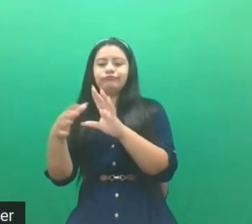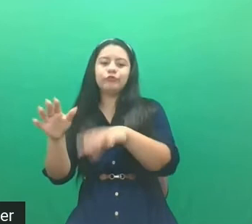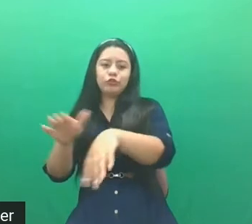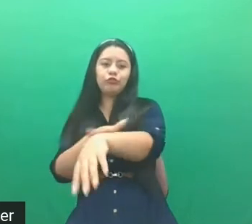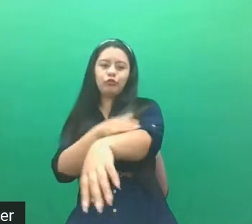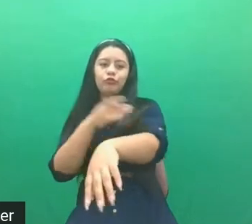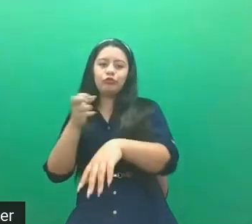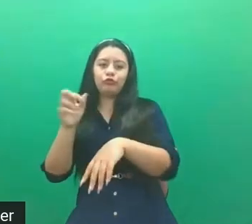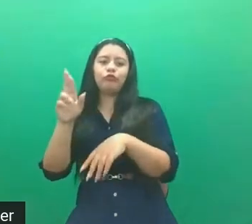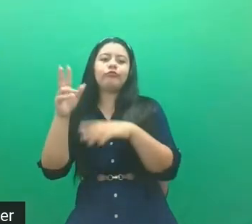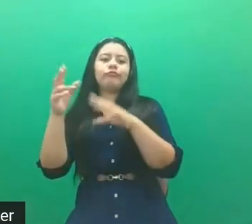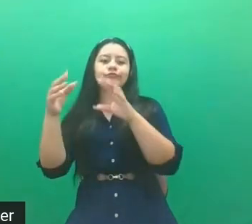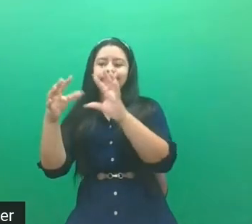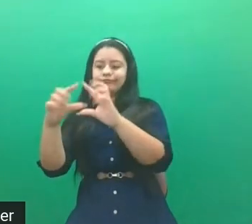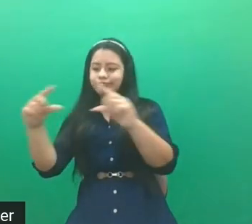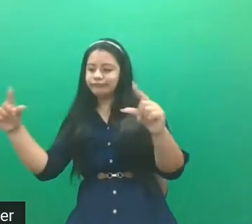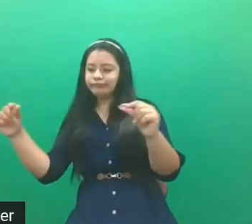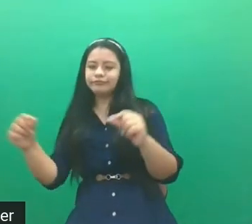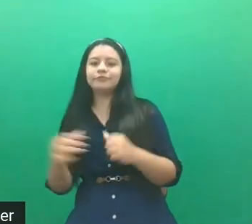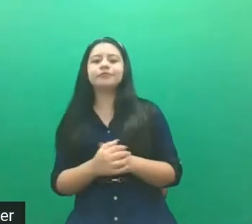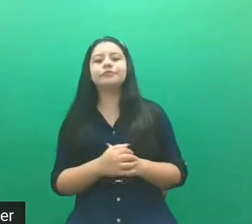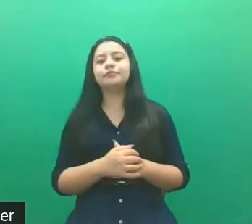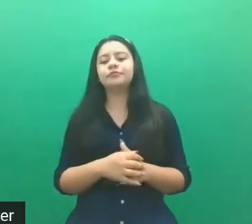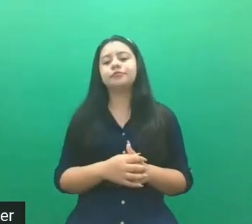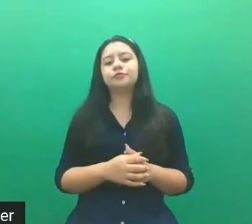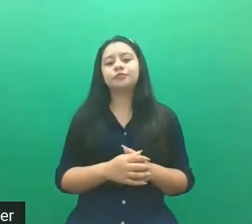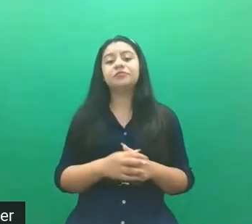you're kind of getting the best of both worlds. And the reason that that's important